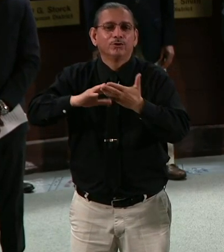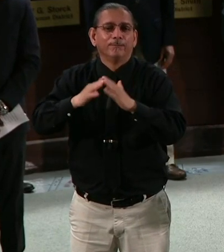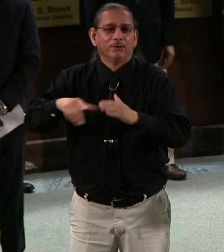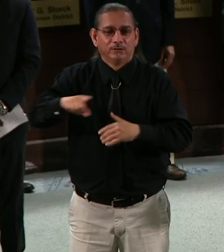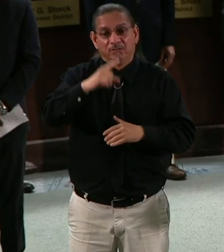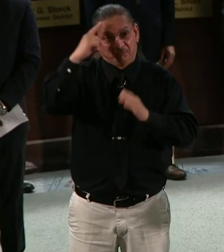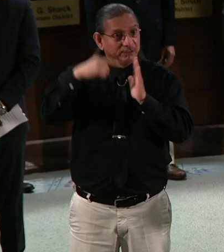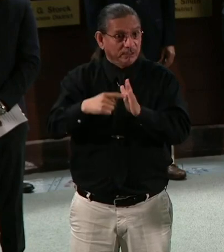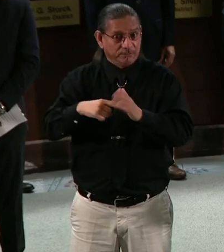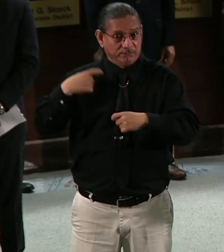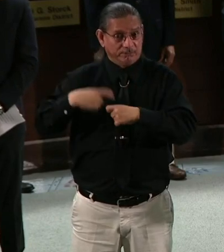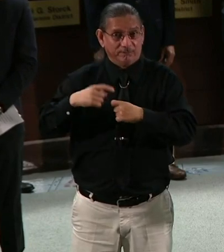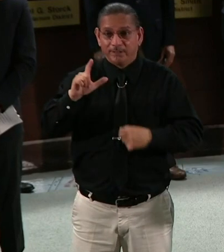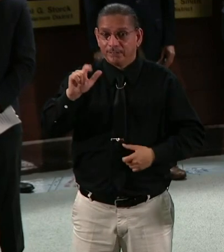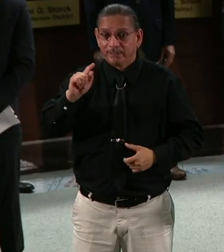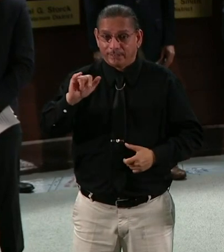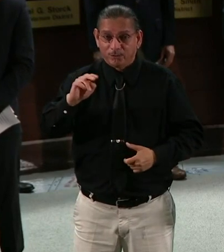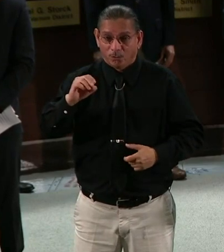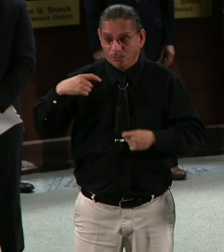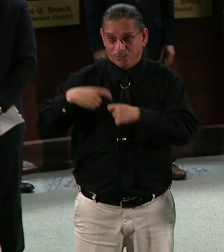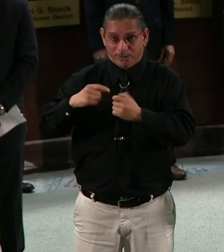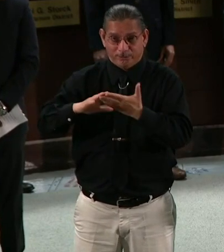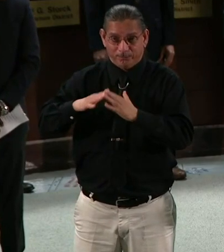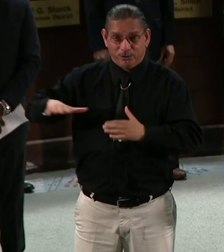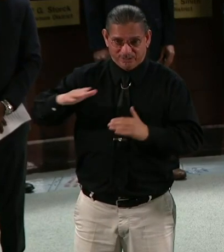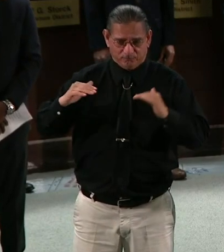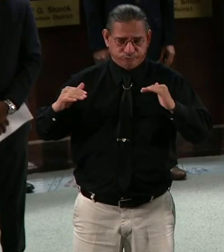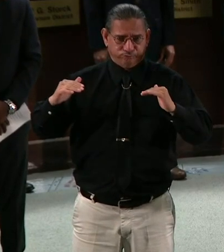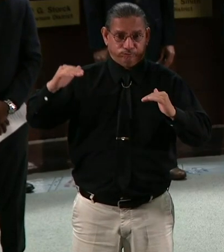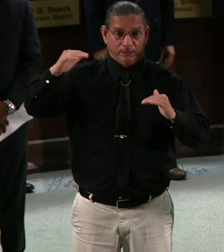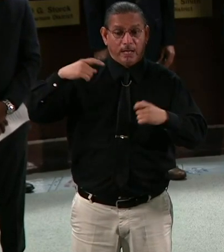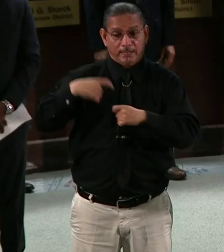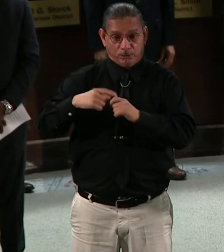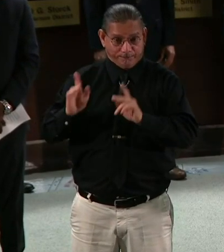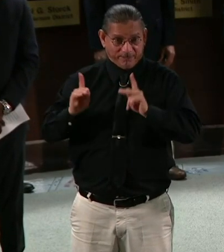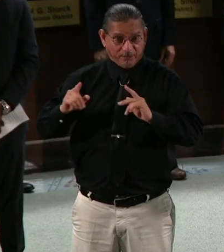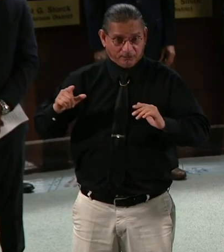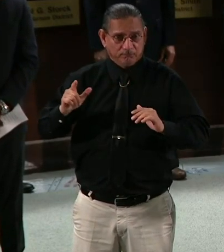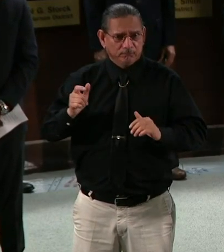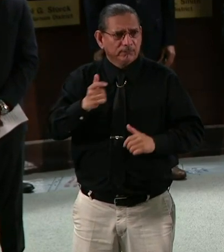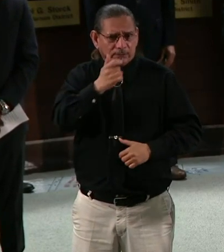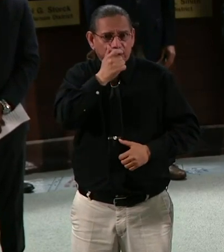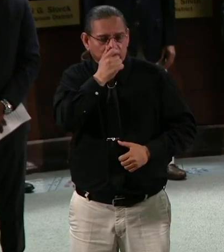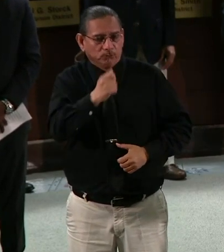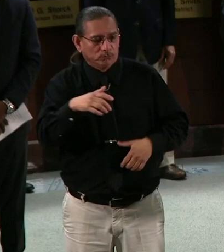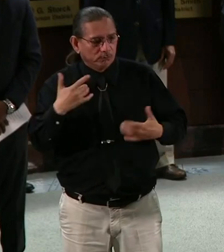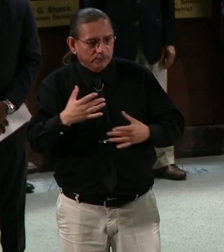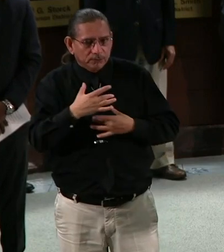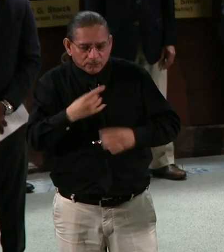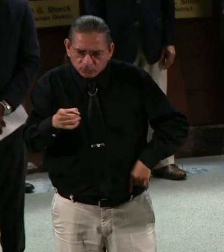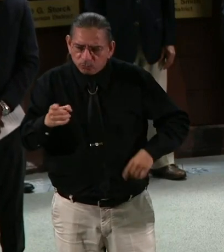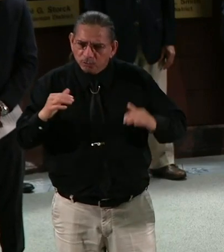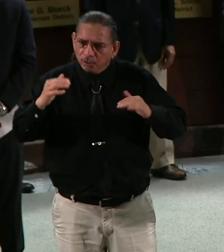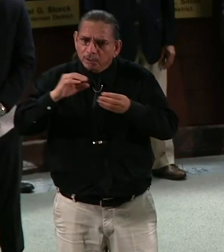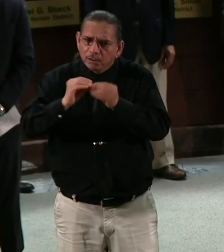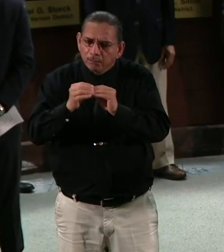COMMUNITIES LIKE OUR LATINO COMMUNITIES. LATINO PEOPLE.